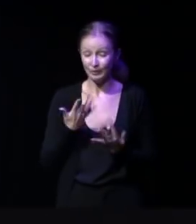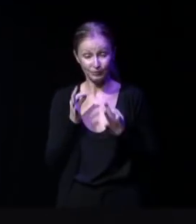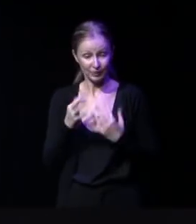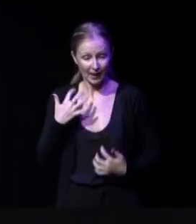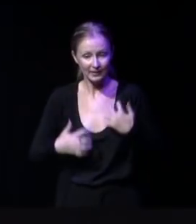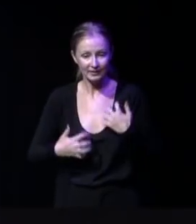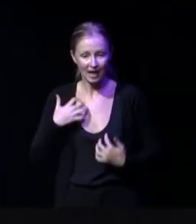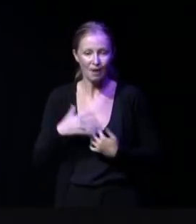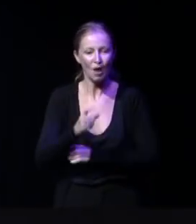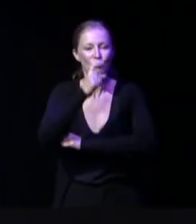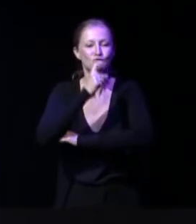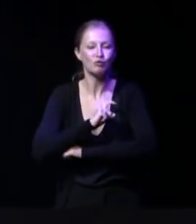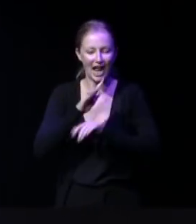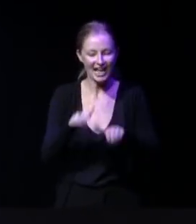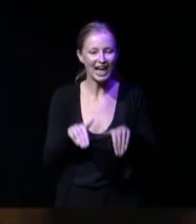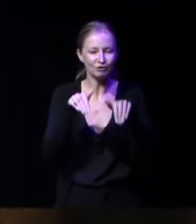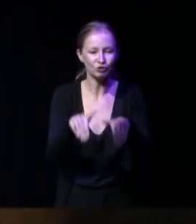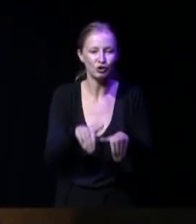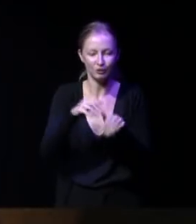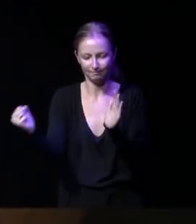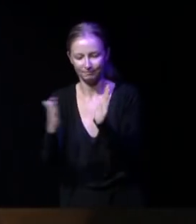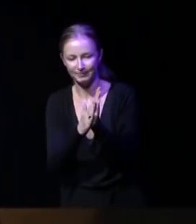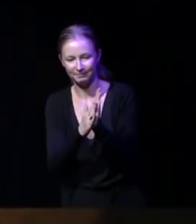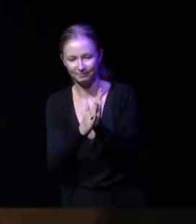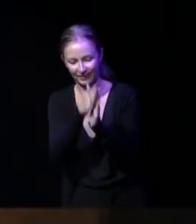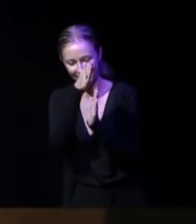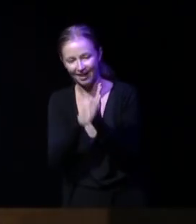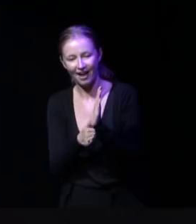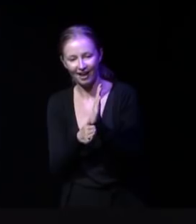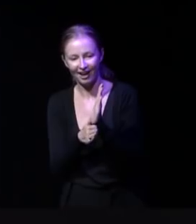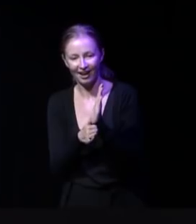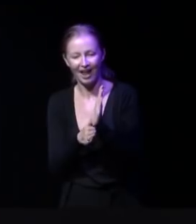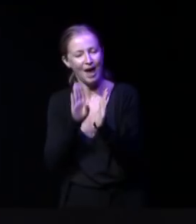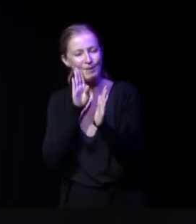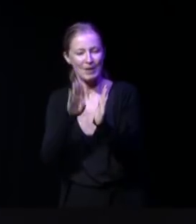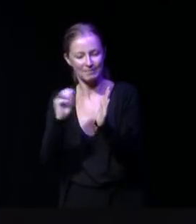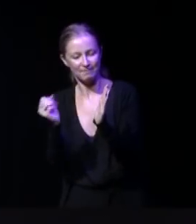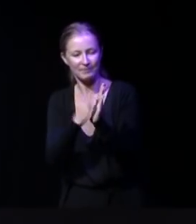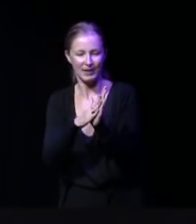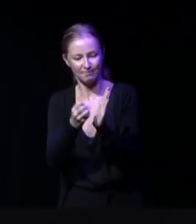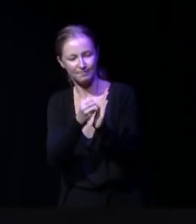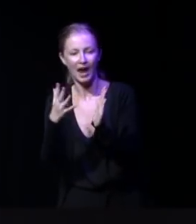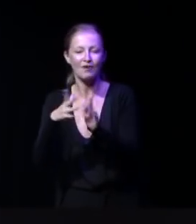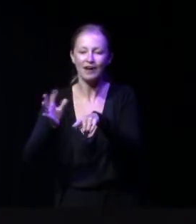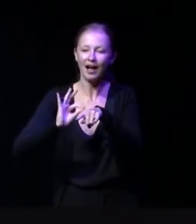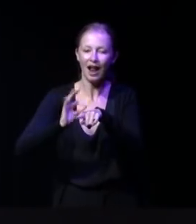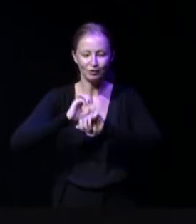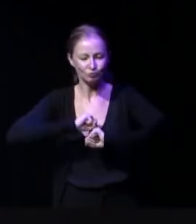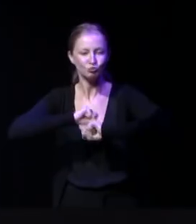by the bright red kangaroo placed on its side, an ingenious spot of colour, of life to brighten what could be seen